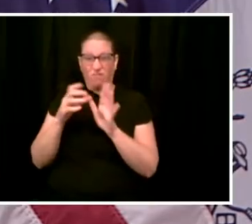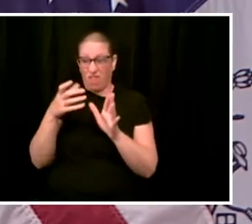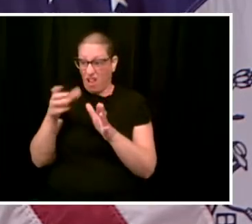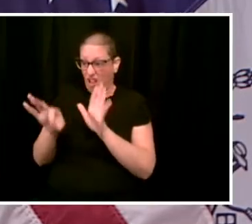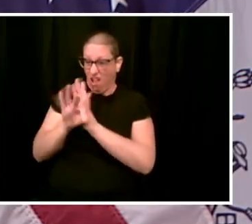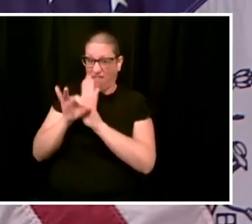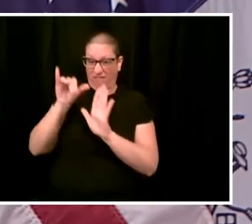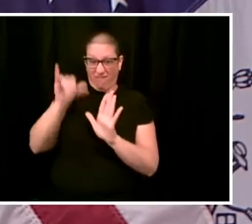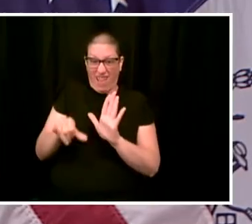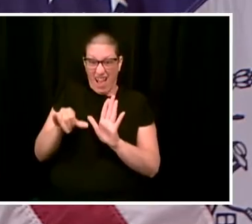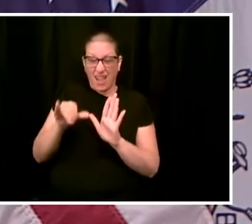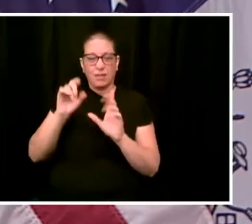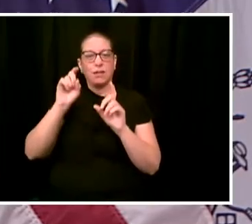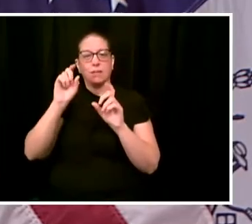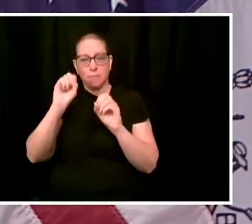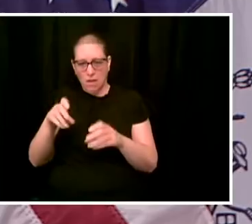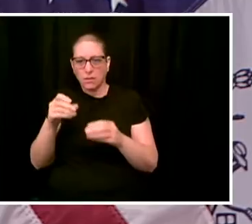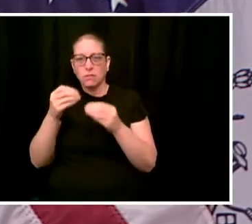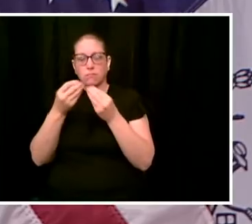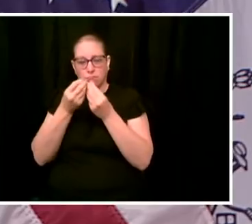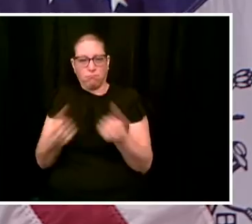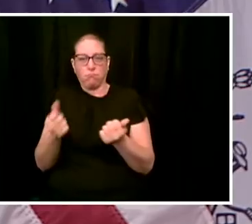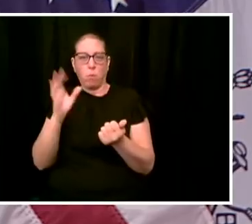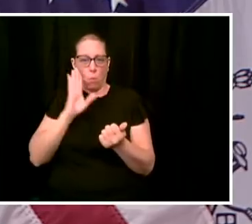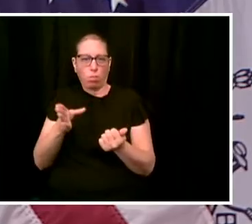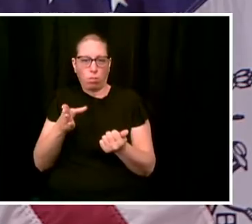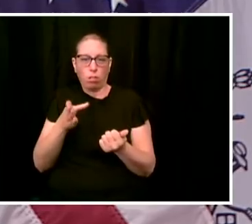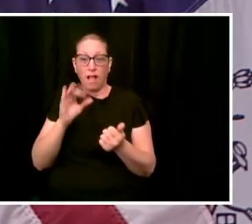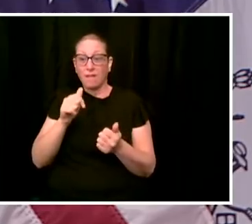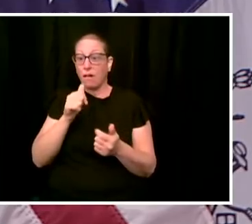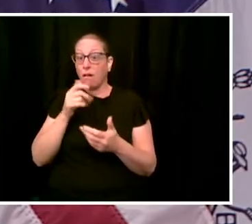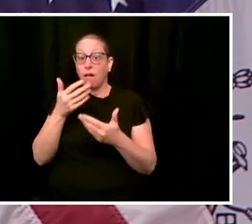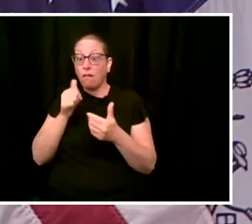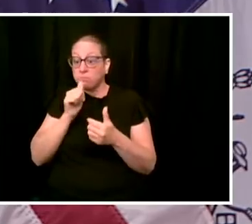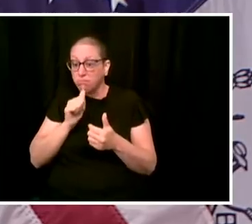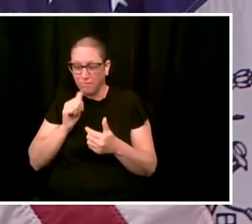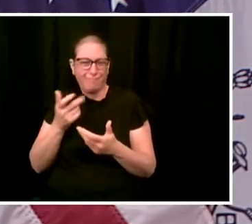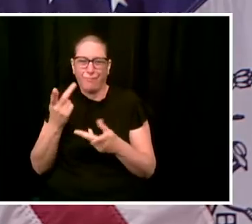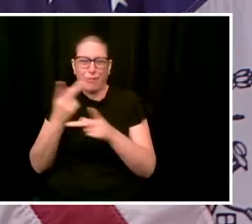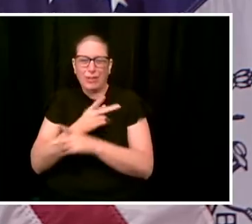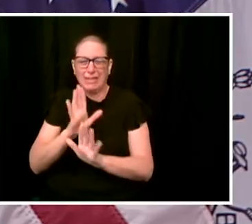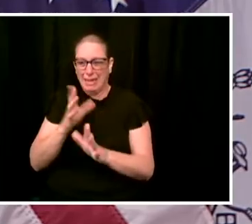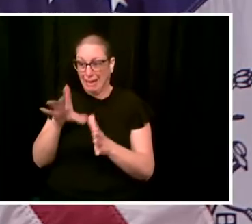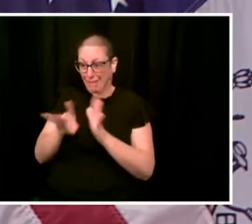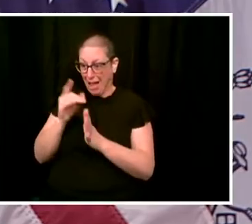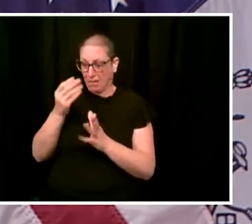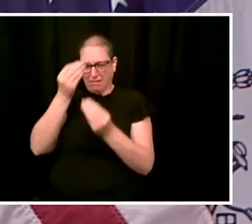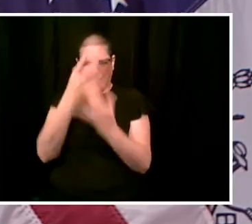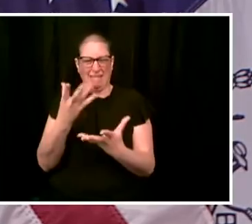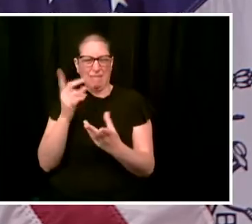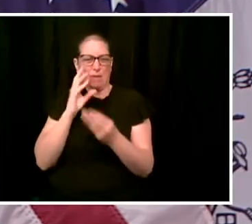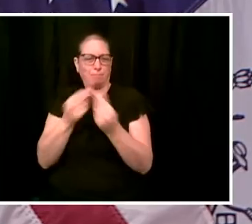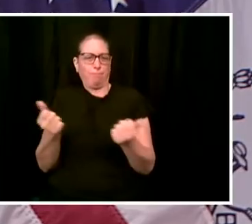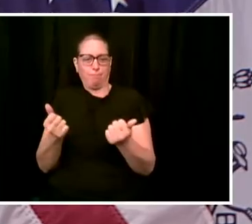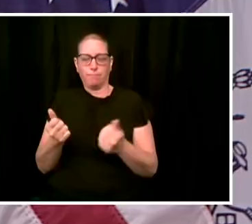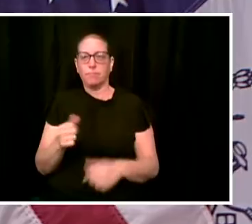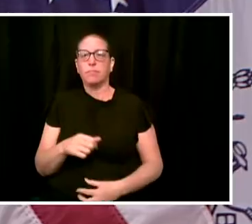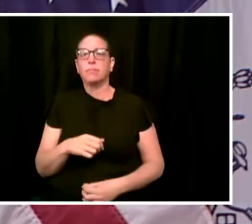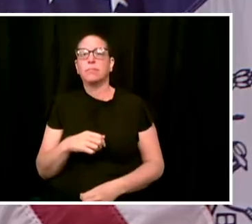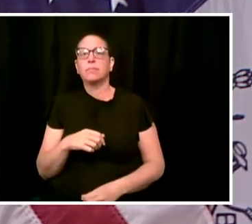S HE KIND OF SITUATIONIF IT'S SEEN AND ACTED ON QUICKLY, CAN BE CRUCIAL IN